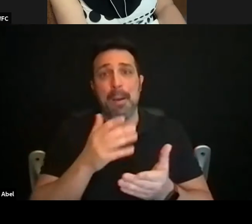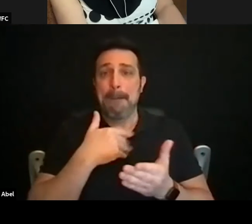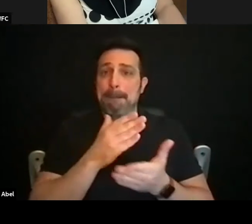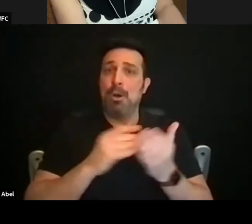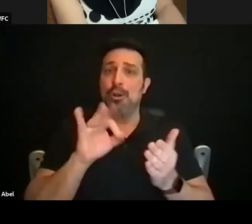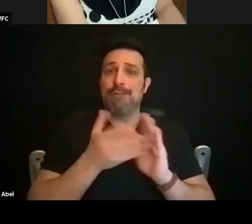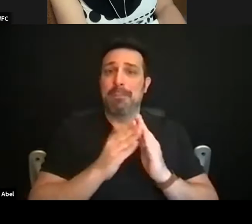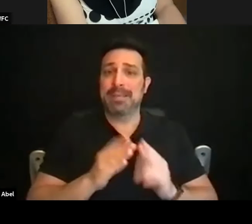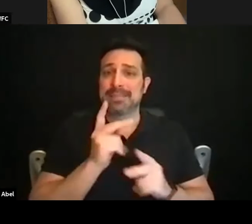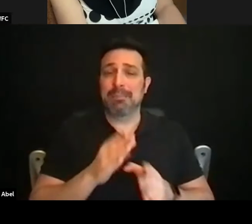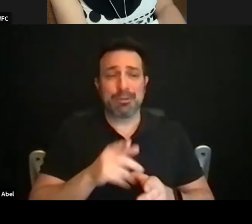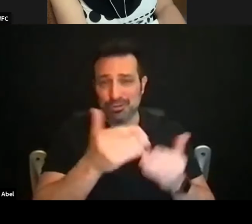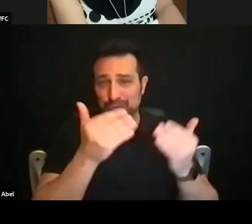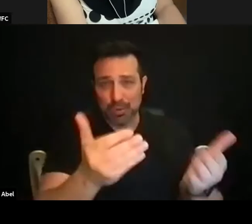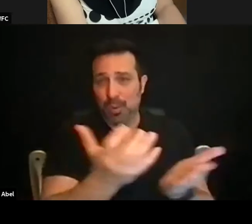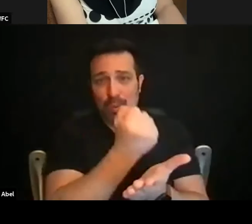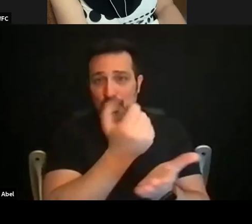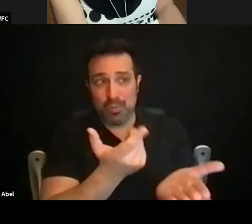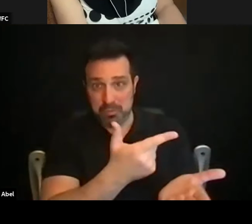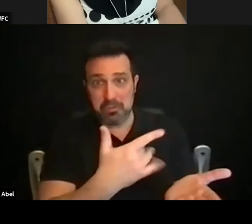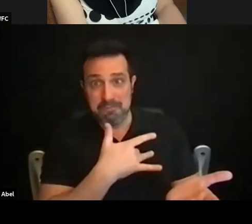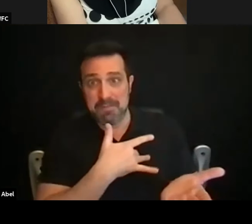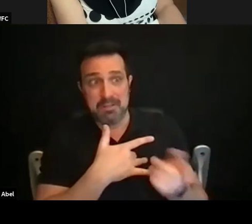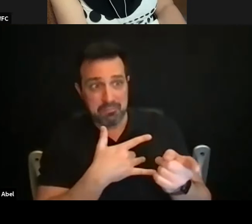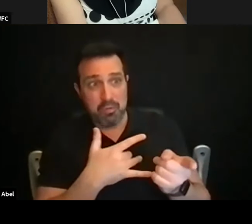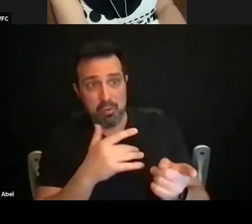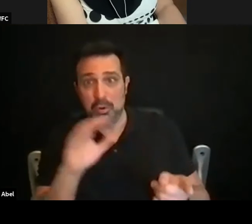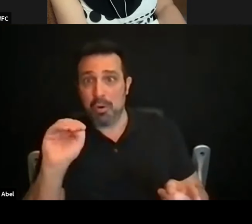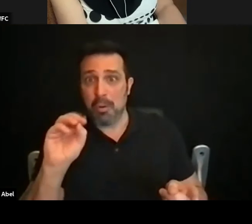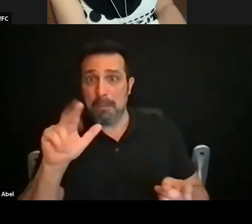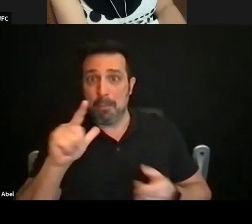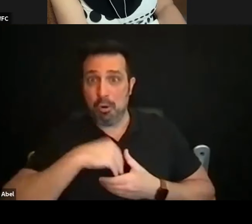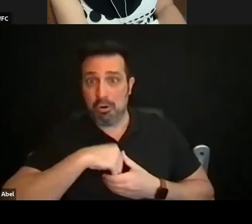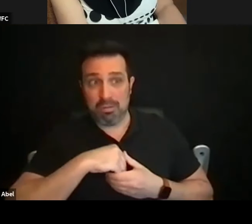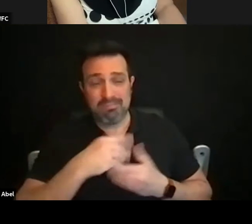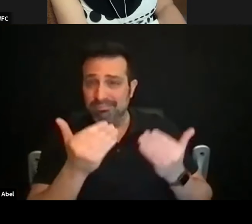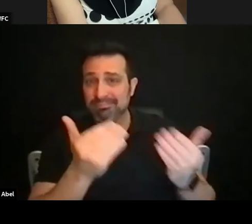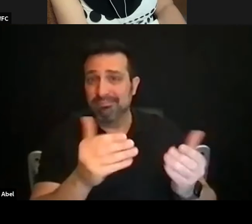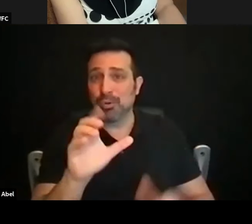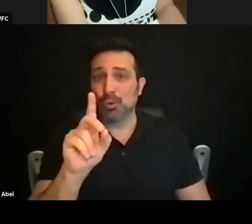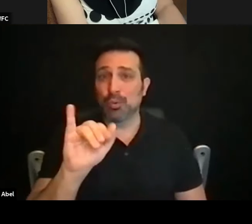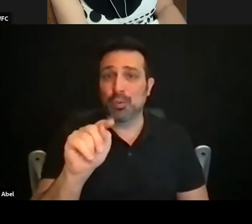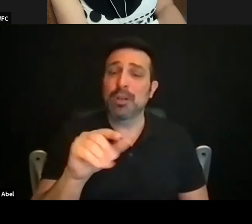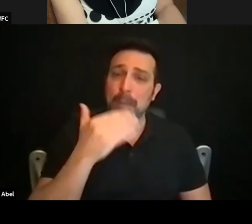helpful, I'll always answer that question and tell you, go to this. You don't even have to be apart of the peace keepers, just